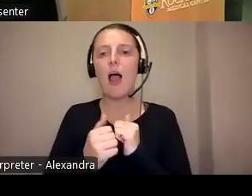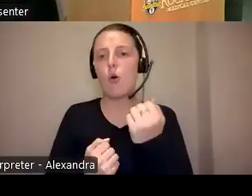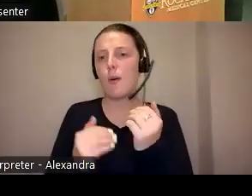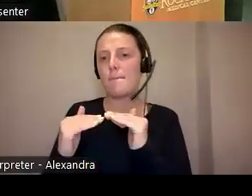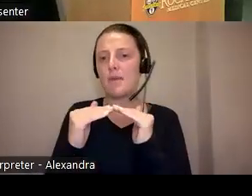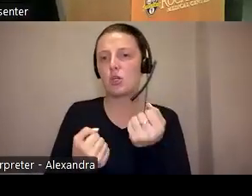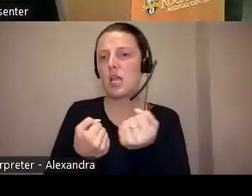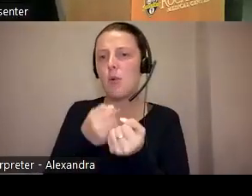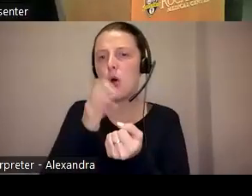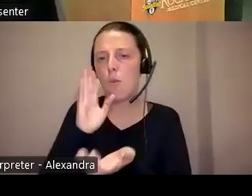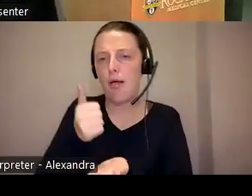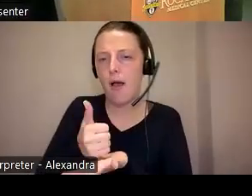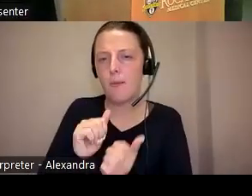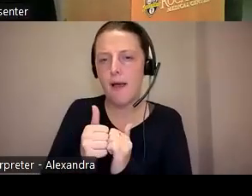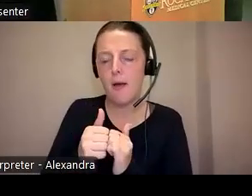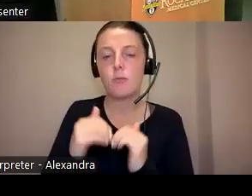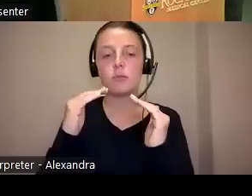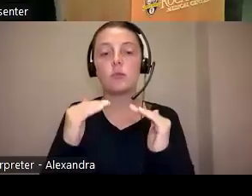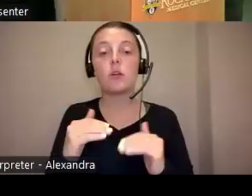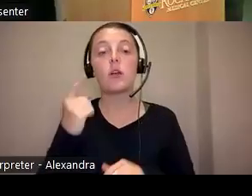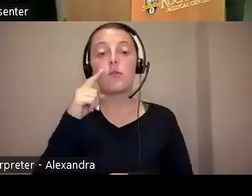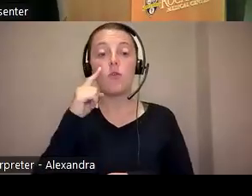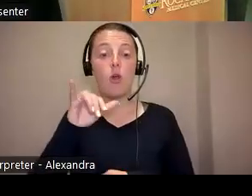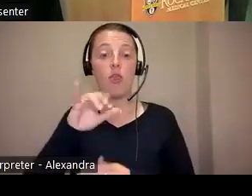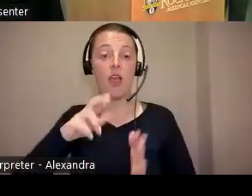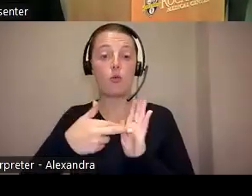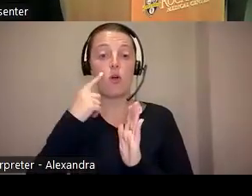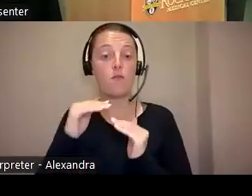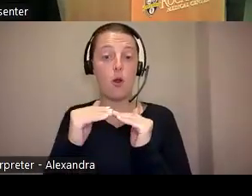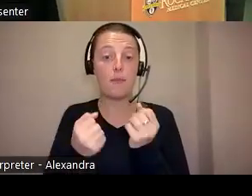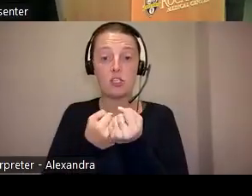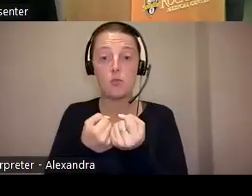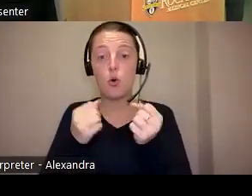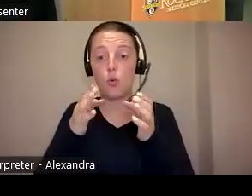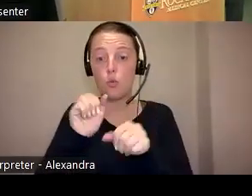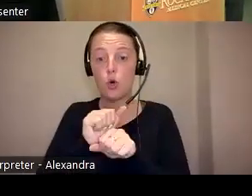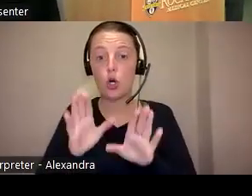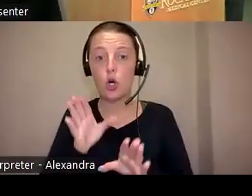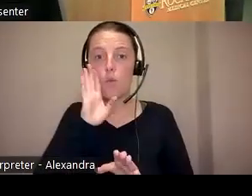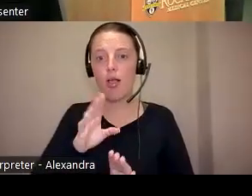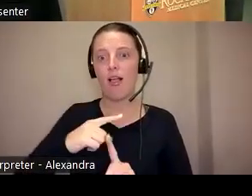worker complements. It does not duplicate or replace the work of other therapists,